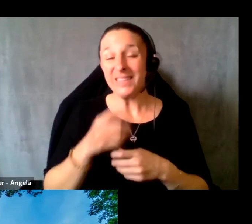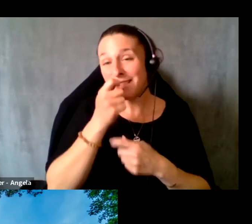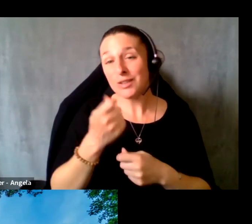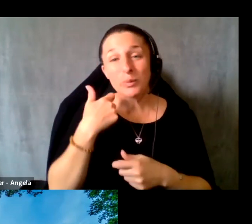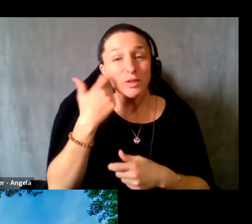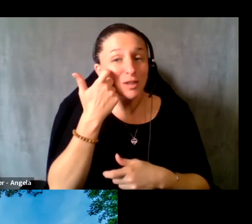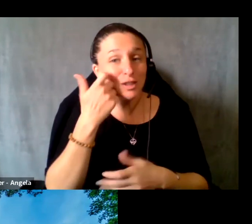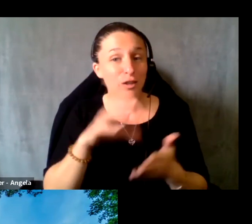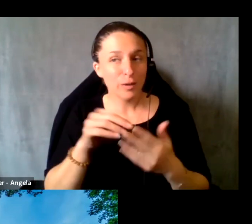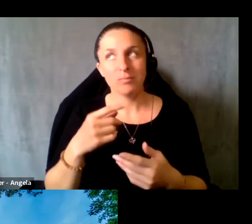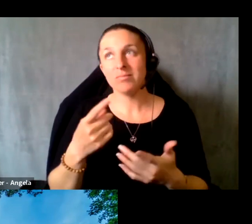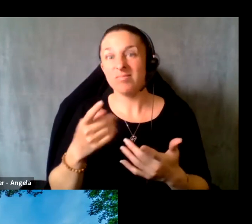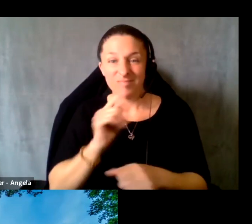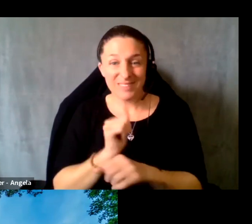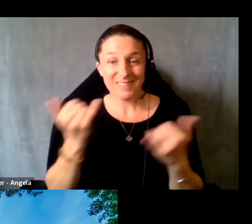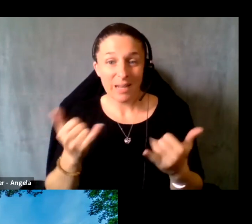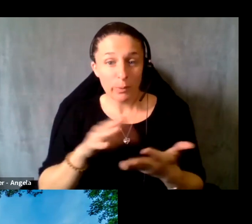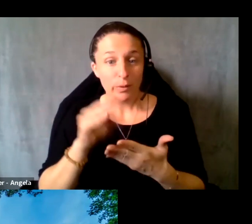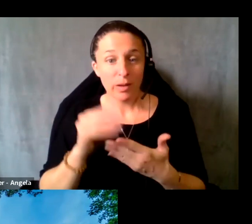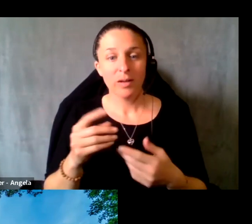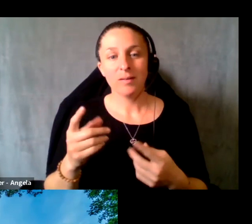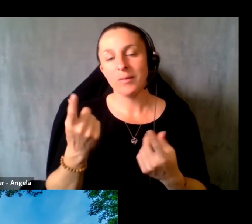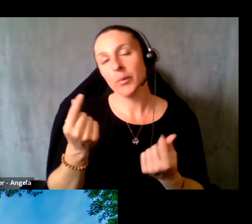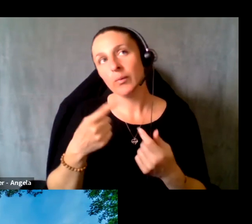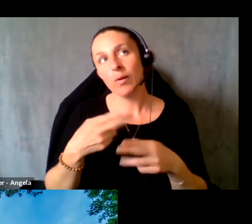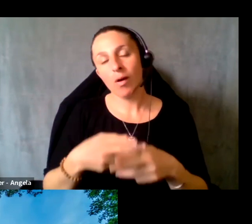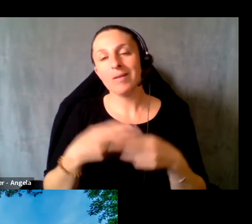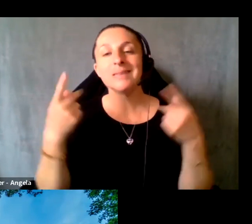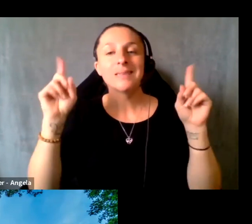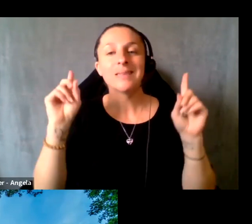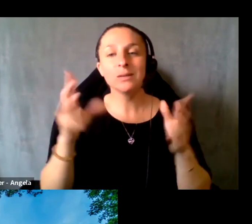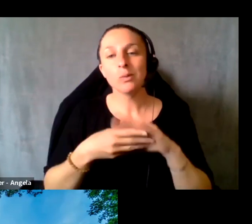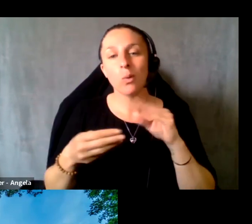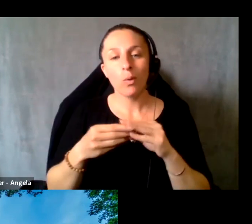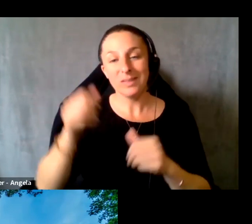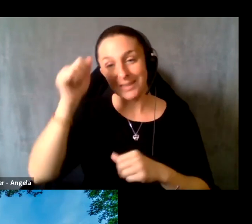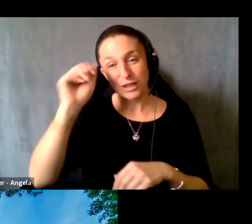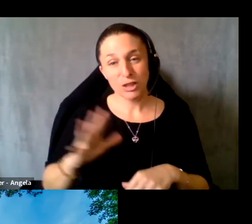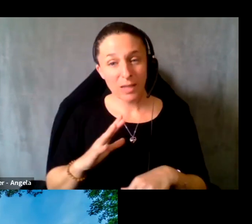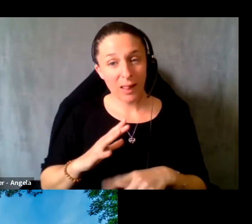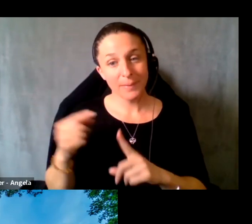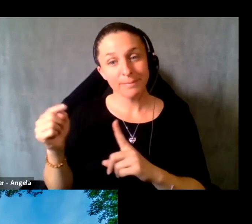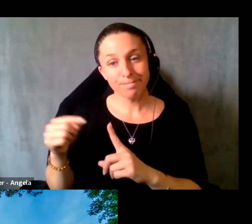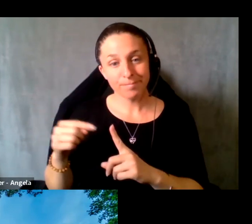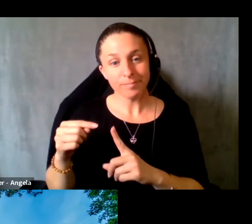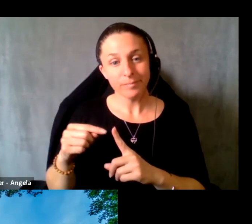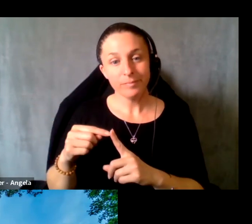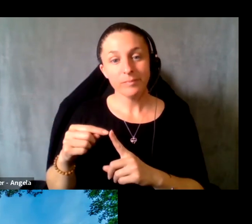today about a what we call a success story of a gentleman who was…wife….his wife